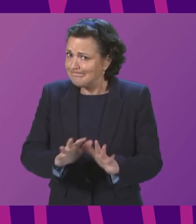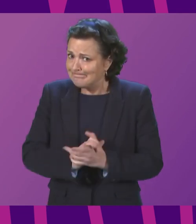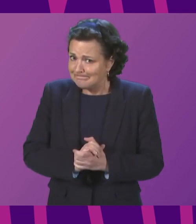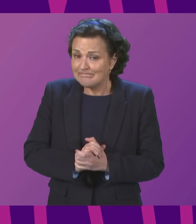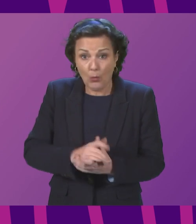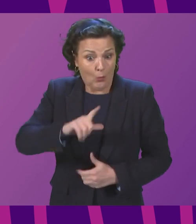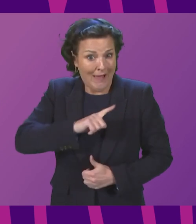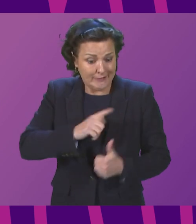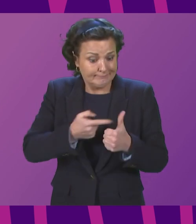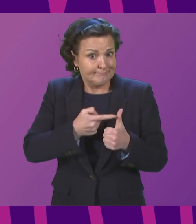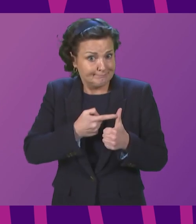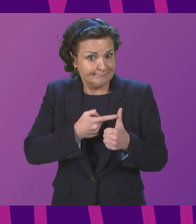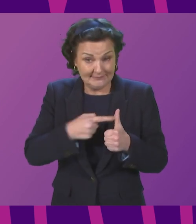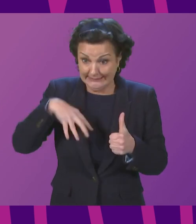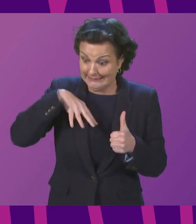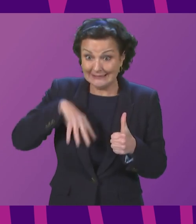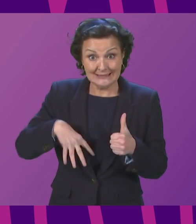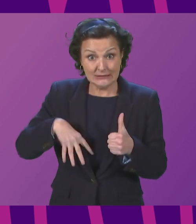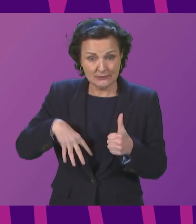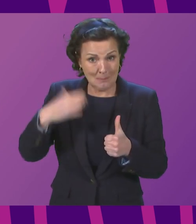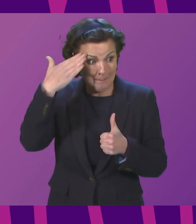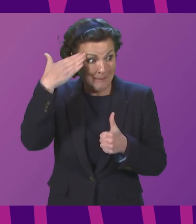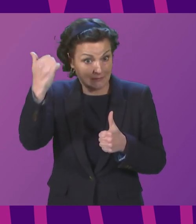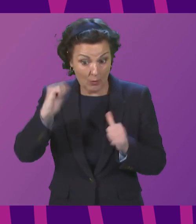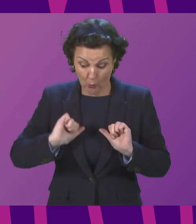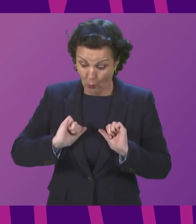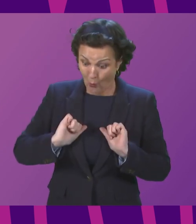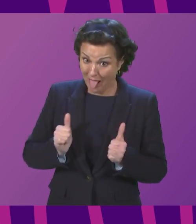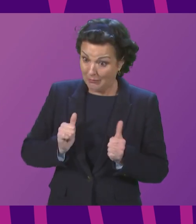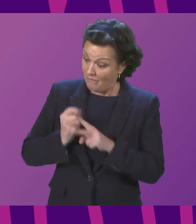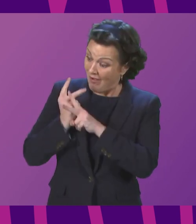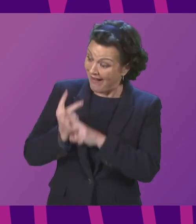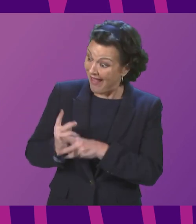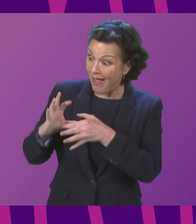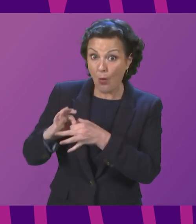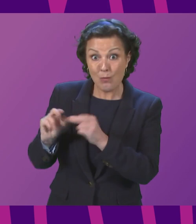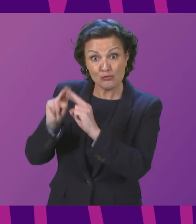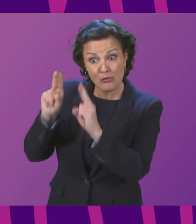continue in the interests of the mental health and welfare of care home residents and families,